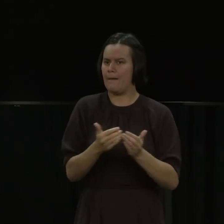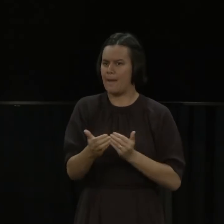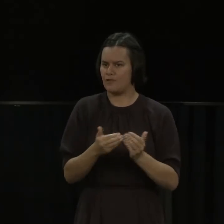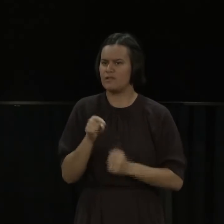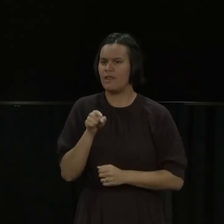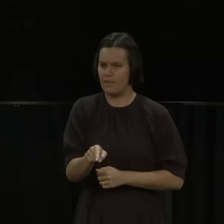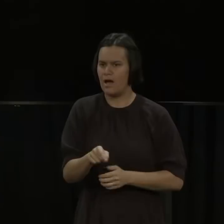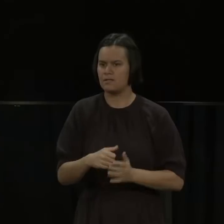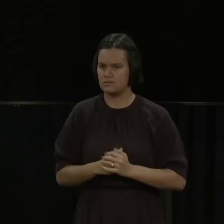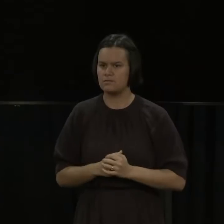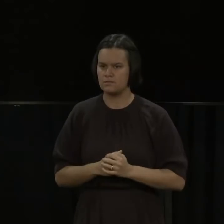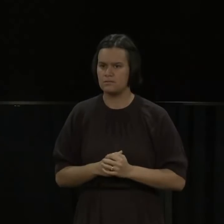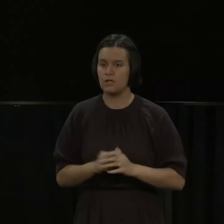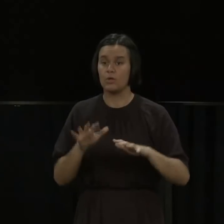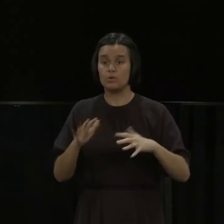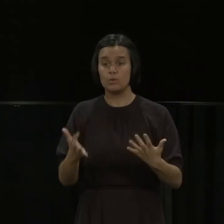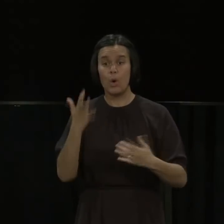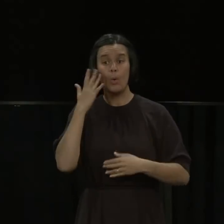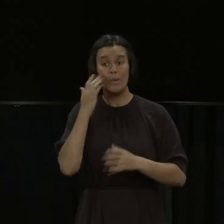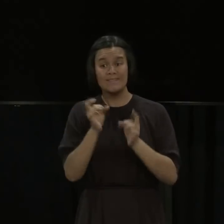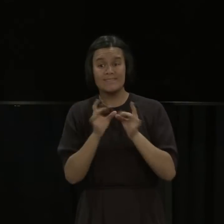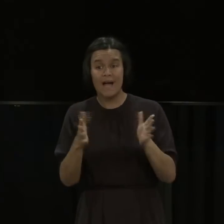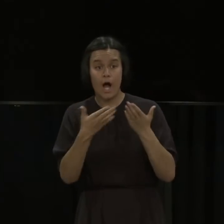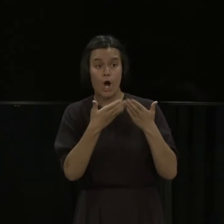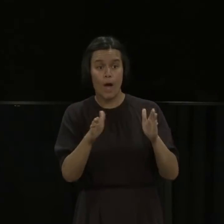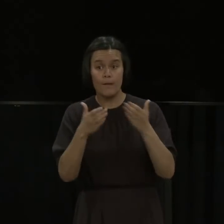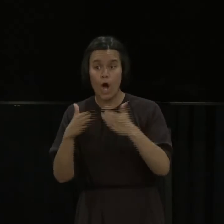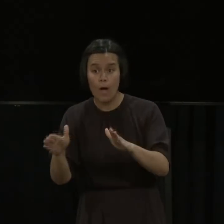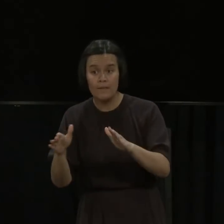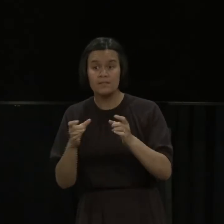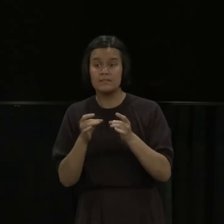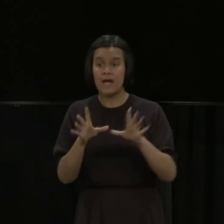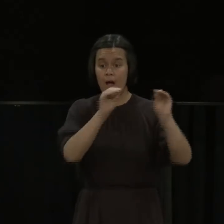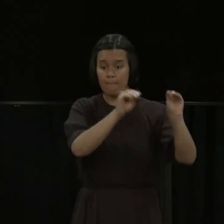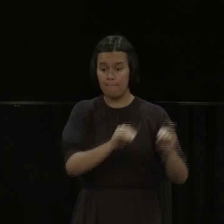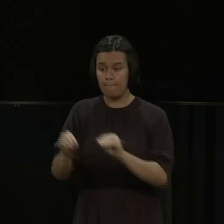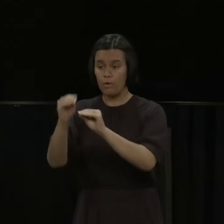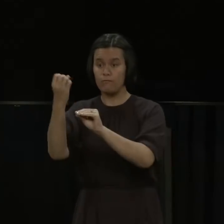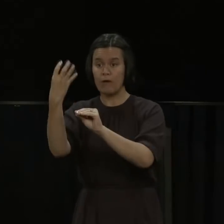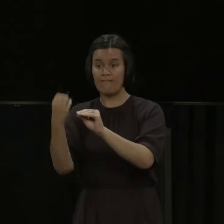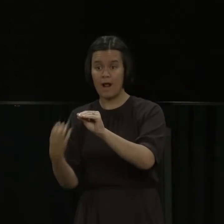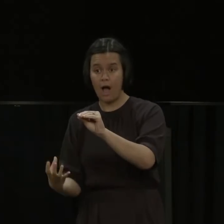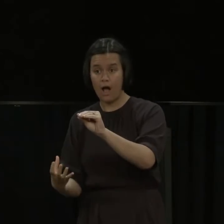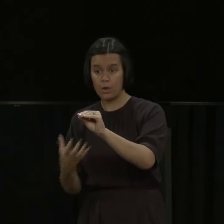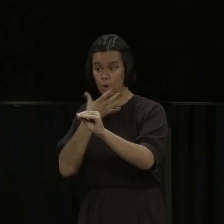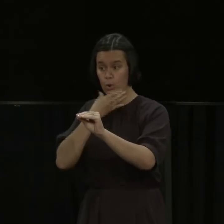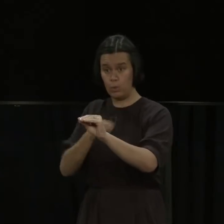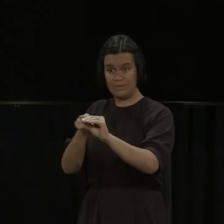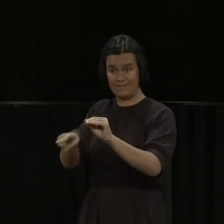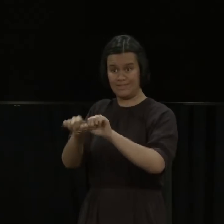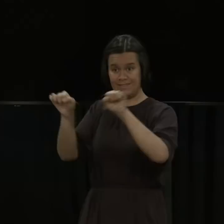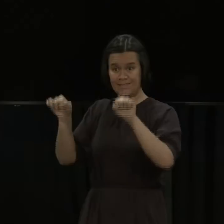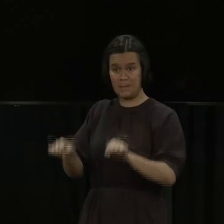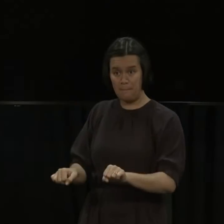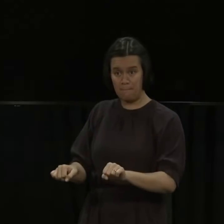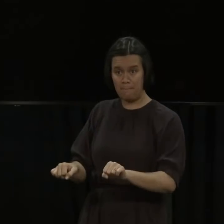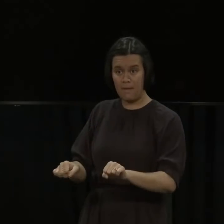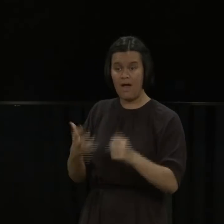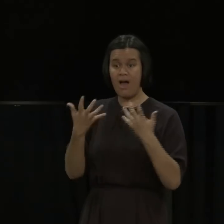We felt that risk needs to be carefully managed. And at the moment, as we open